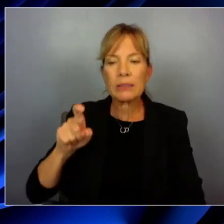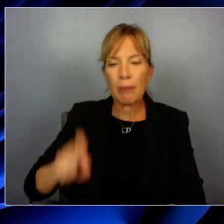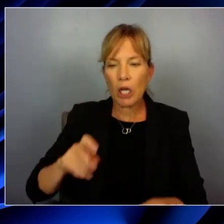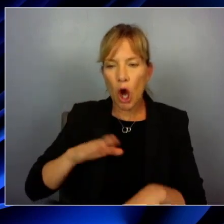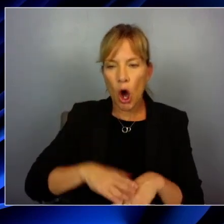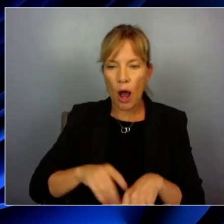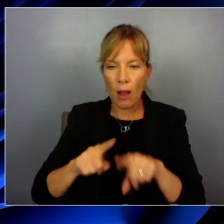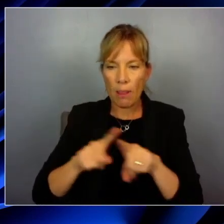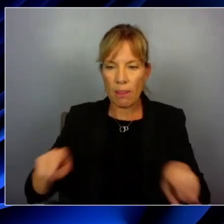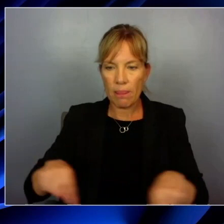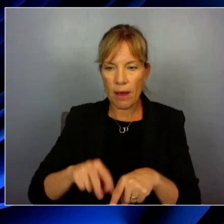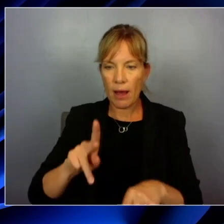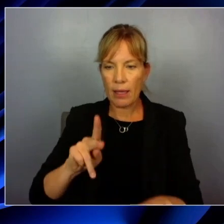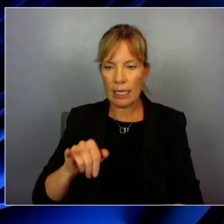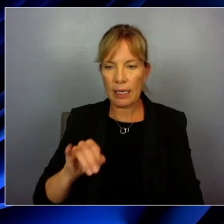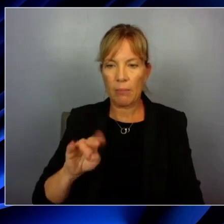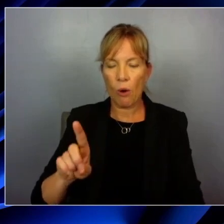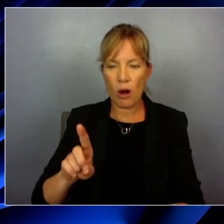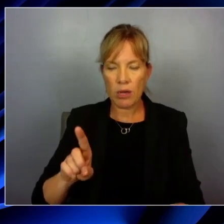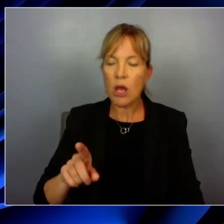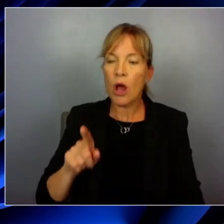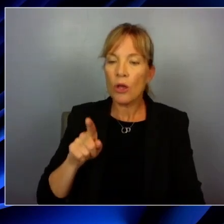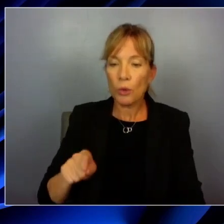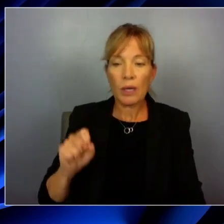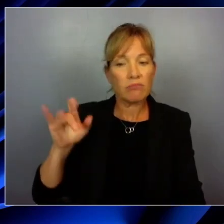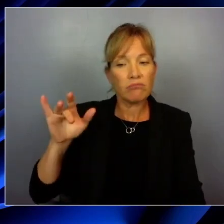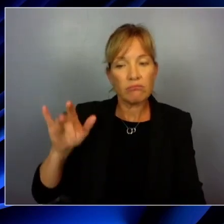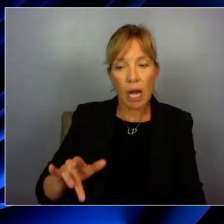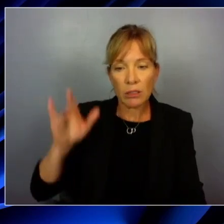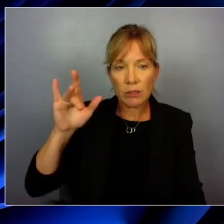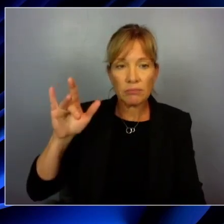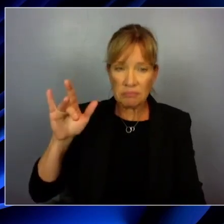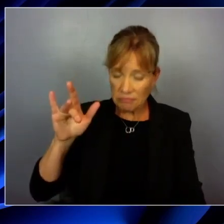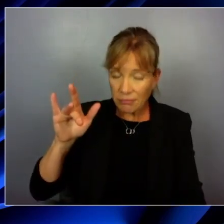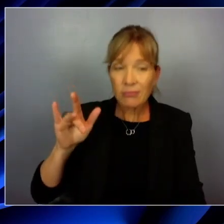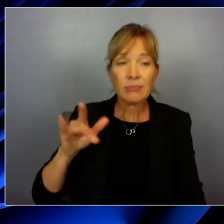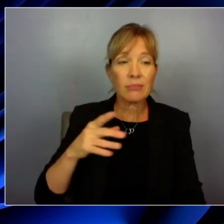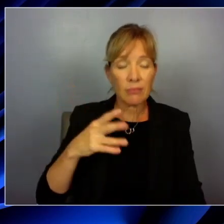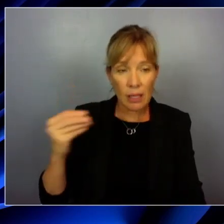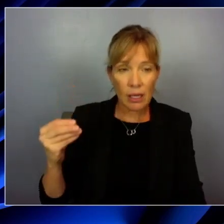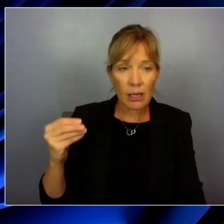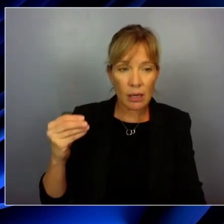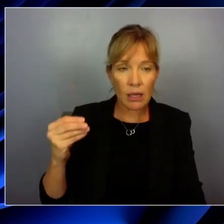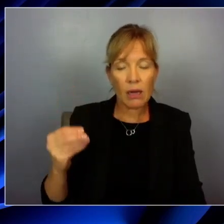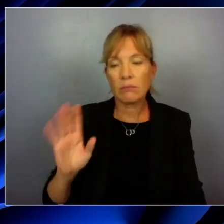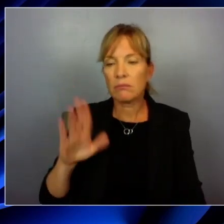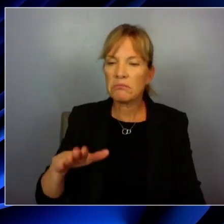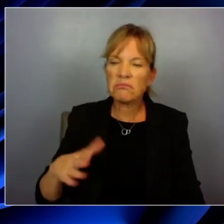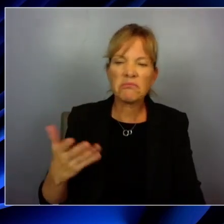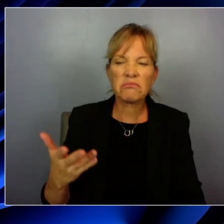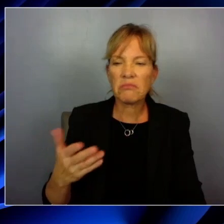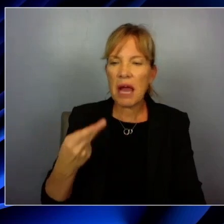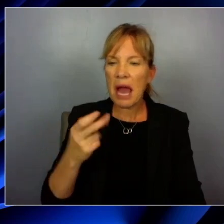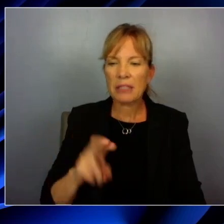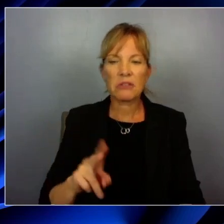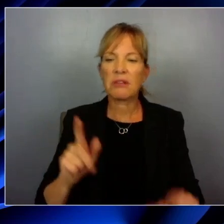Uh, that you could do via touch and. Let's you know Hector. Let's try one without the punctuation